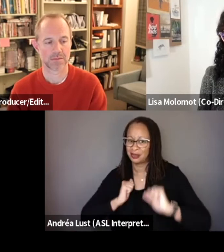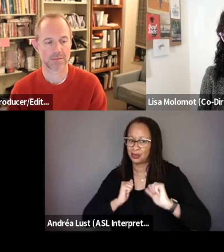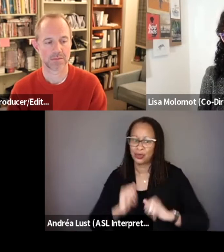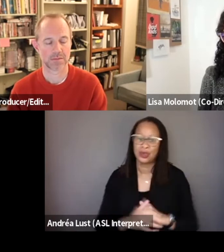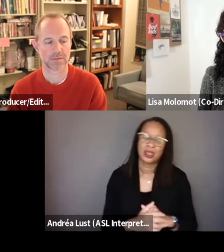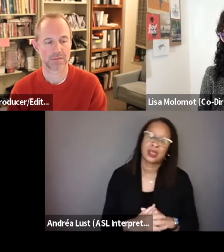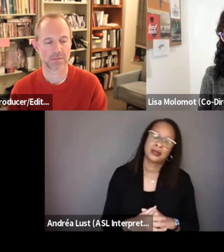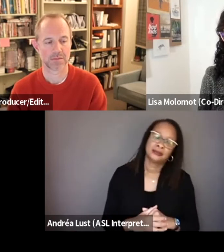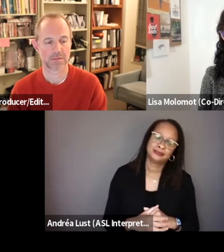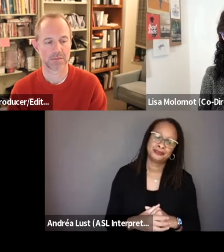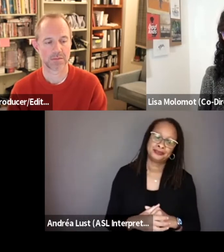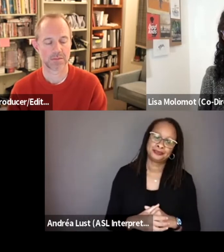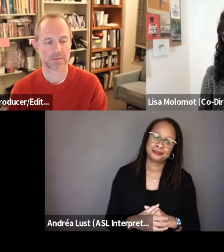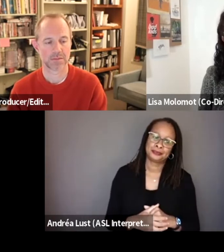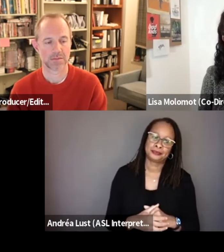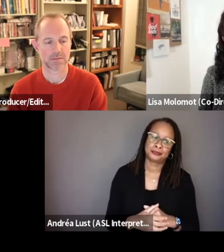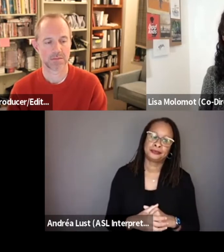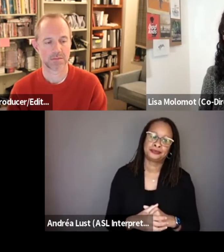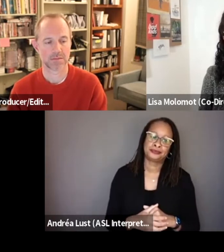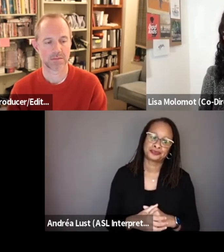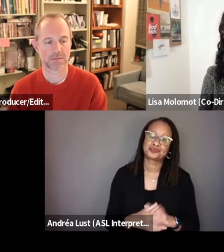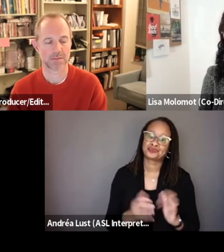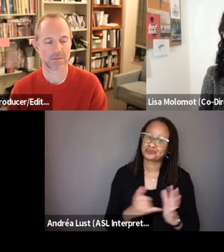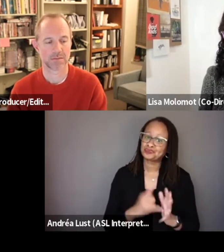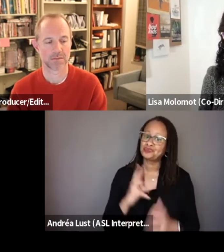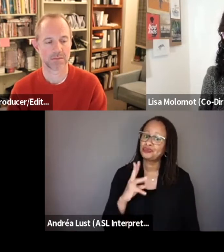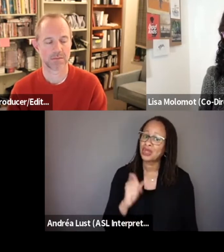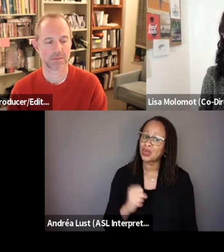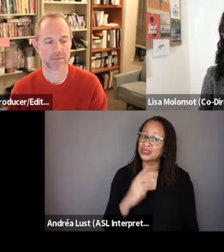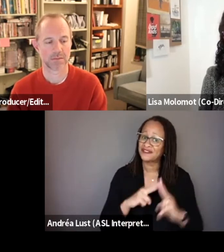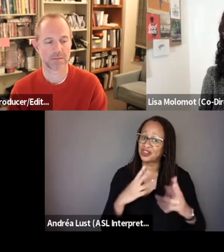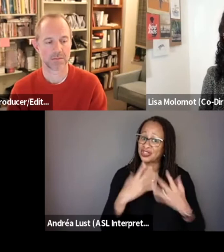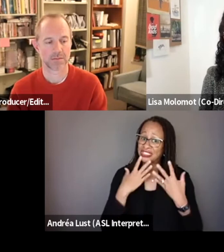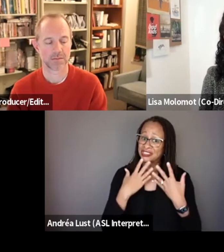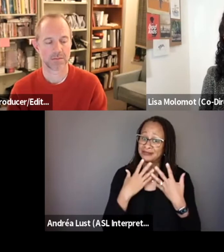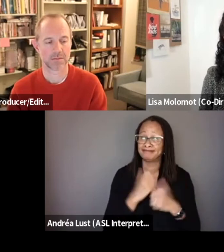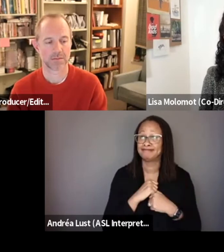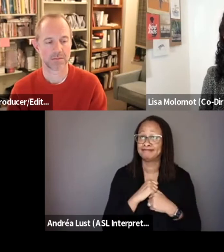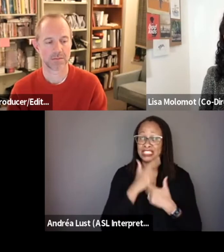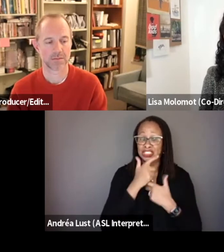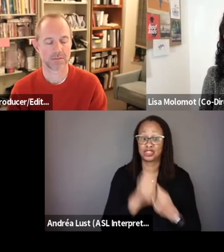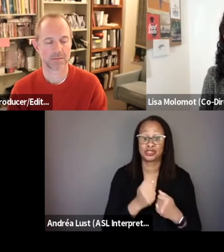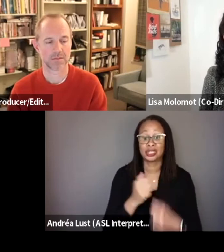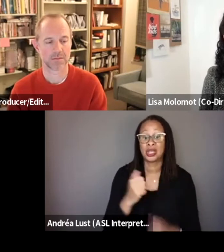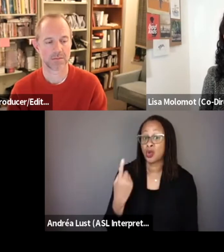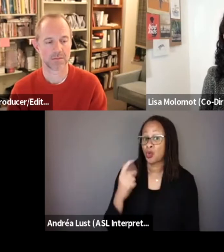And it was interesting. There was a ranch owner there that we had never met,